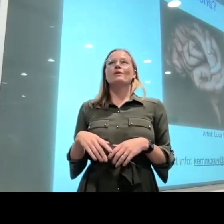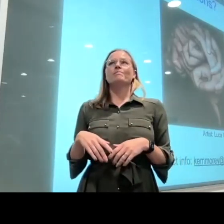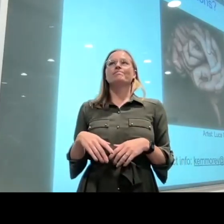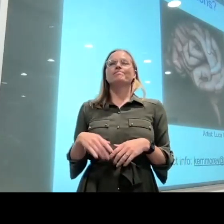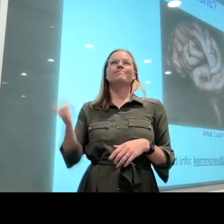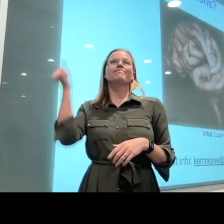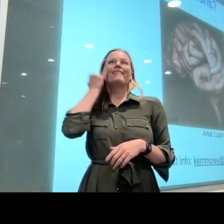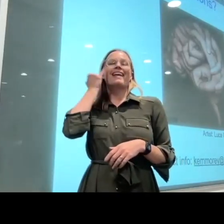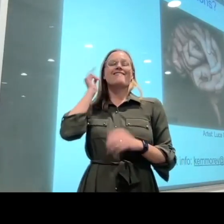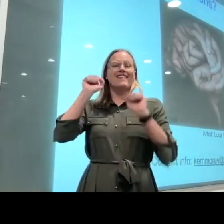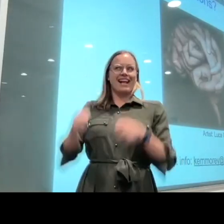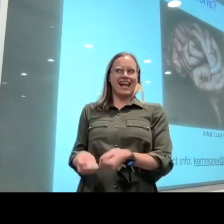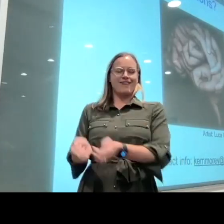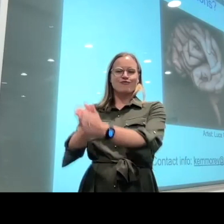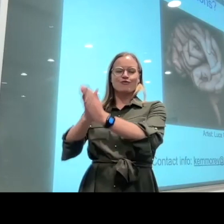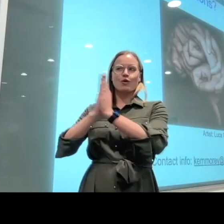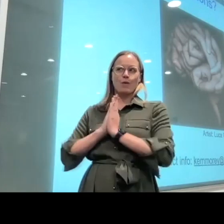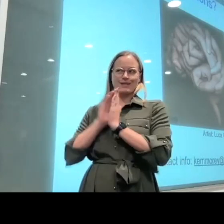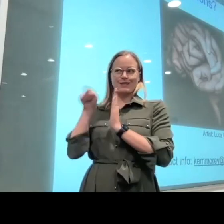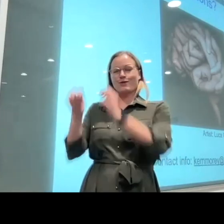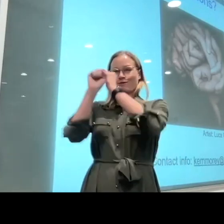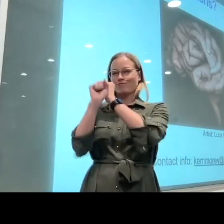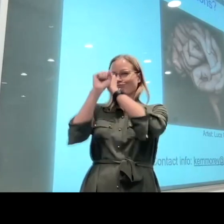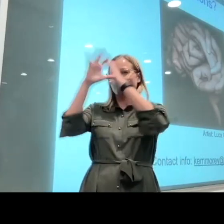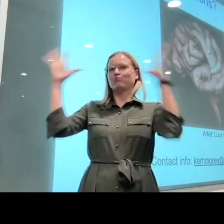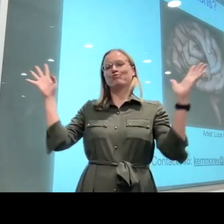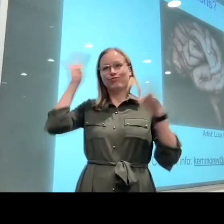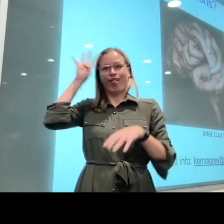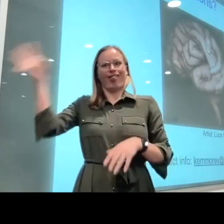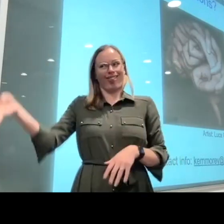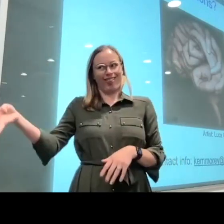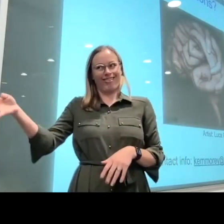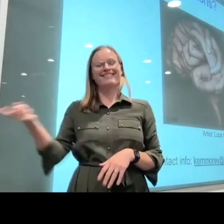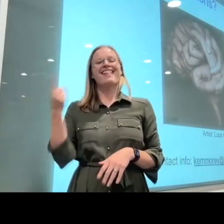knowing what we know about highly skilled death regards